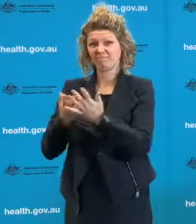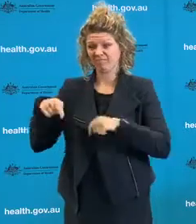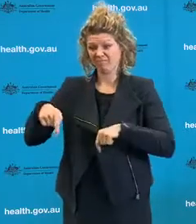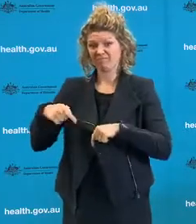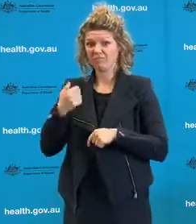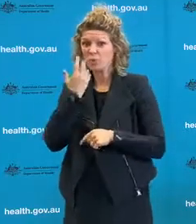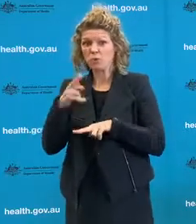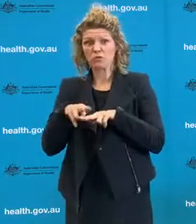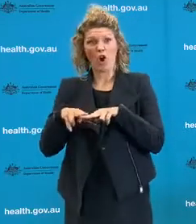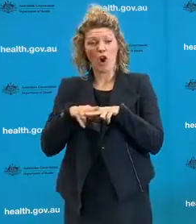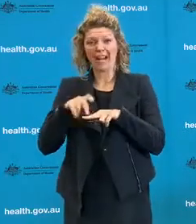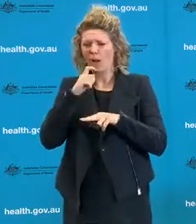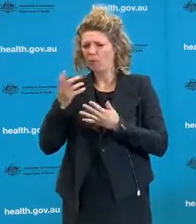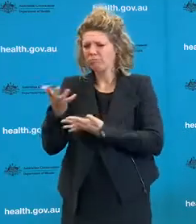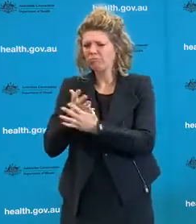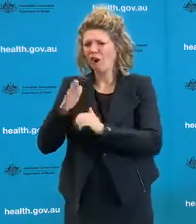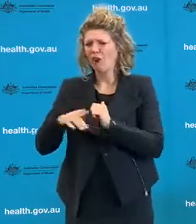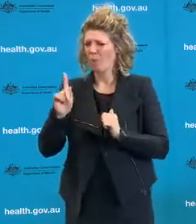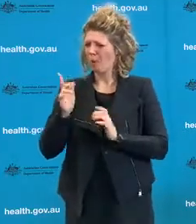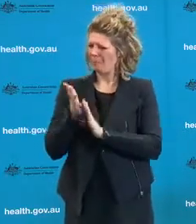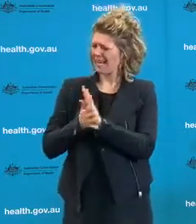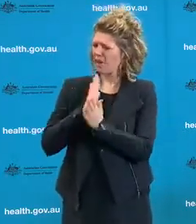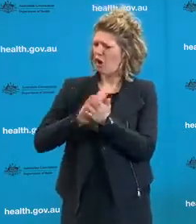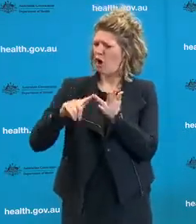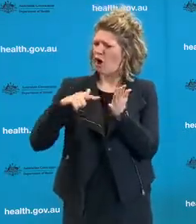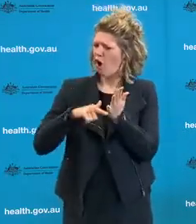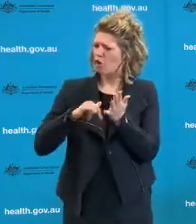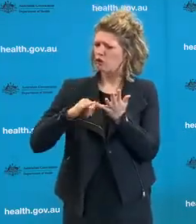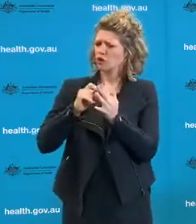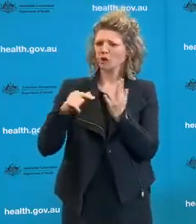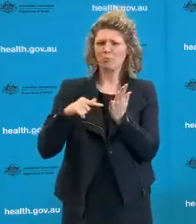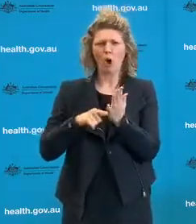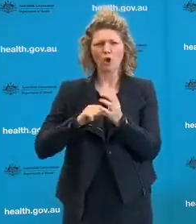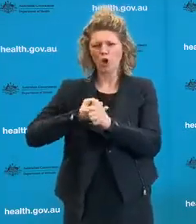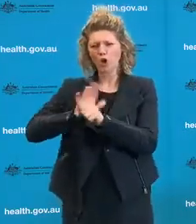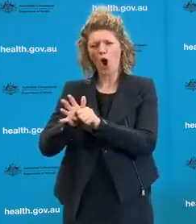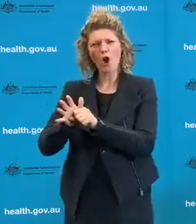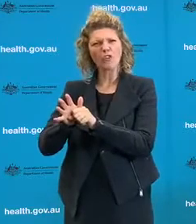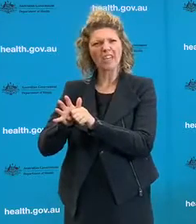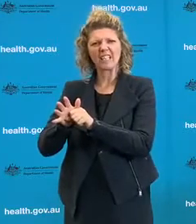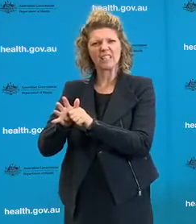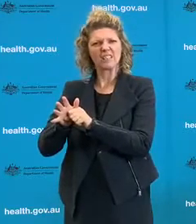national definition of a hotspot. But if I can describe some of the AHPPC